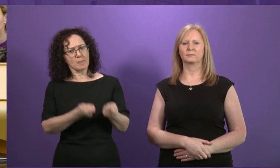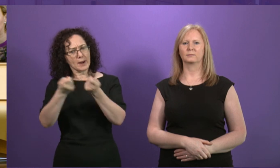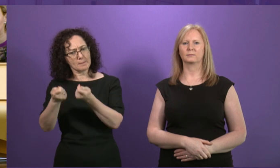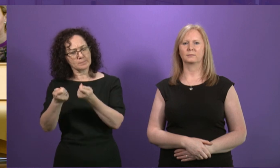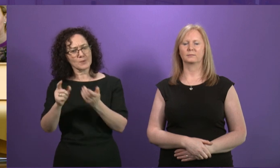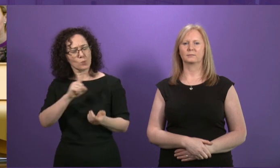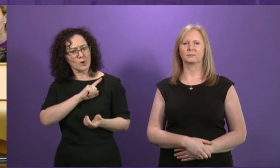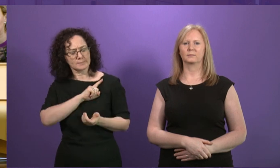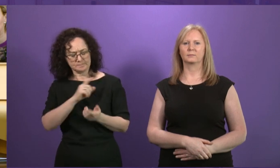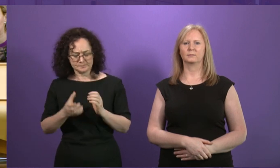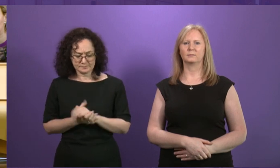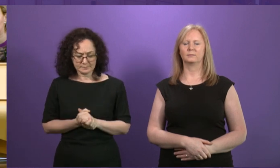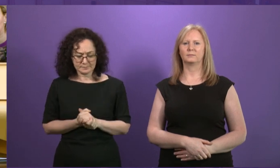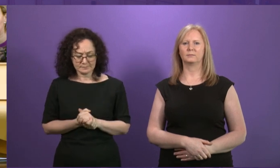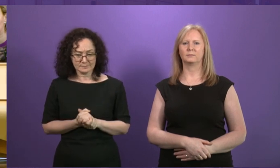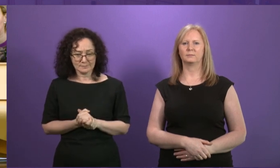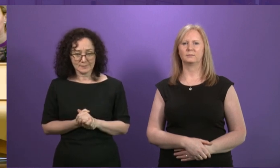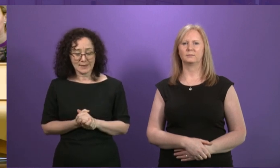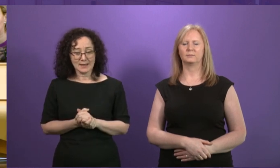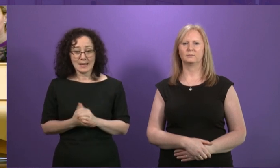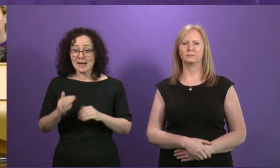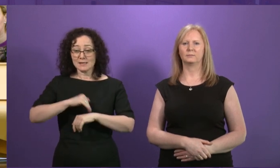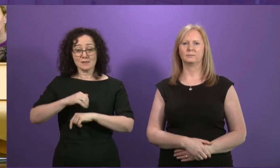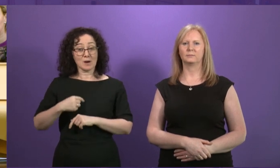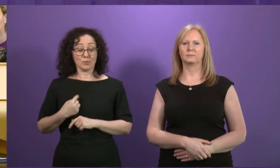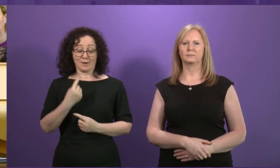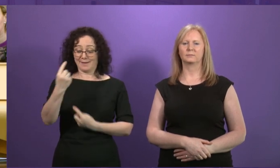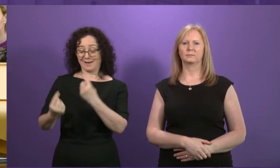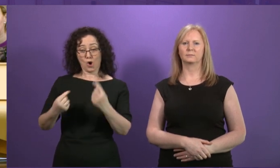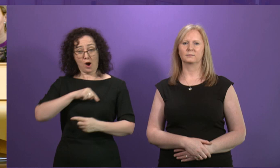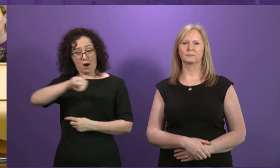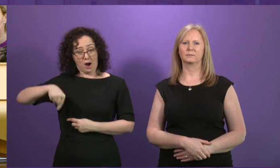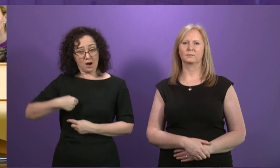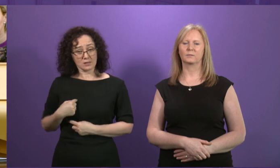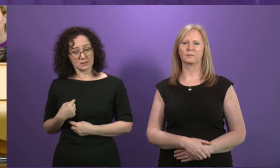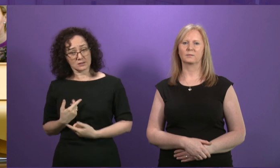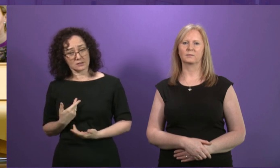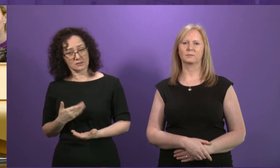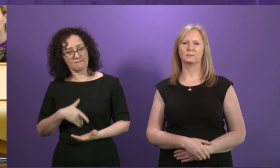whatever our individual views on the best arrangements, most members of the public,